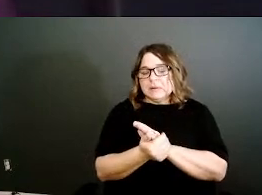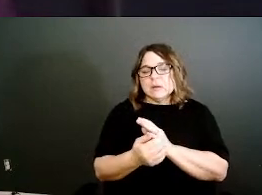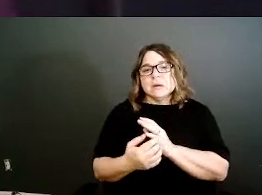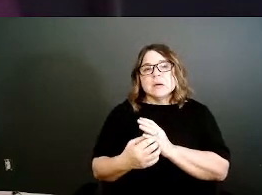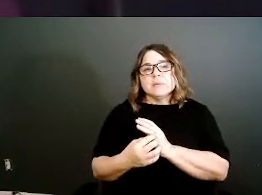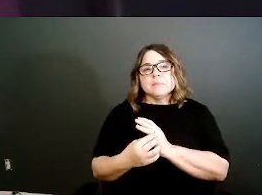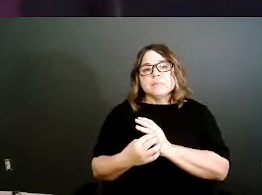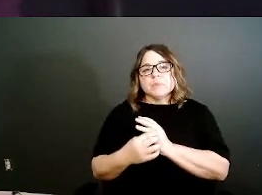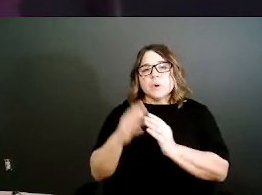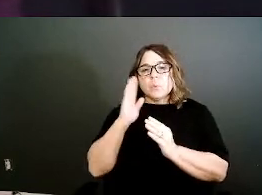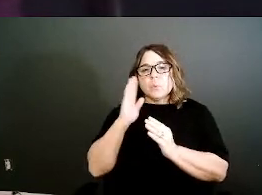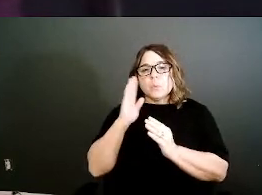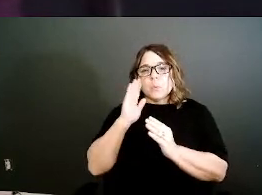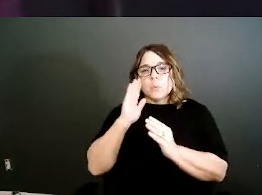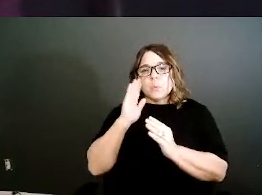THROUGH A REGULAR CITY RFP PROCESS FOR WHATEVER TYPE OF